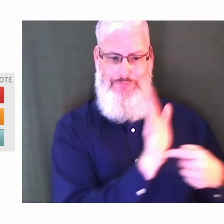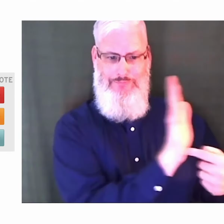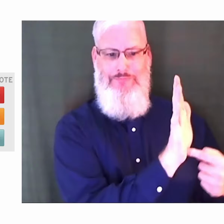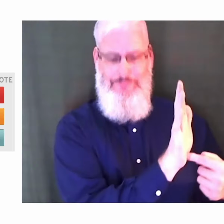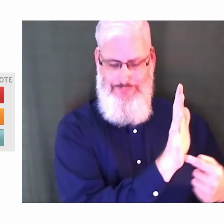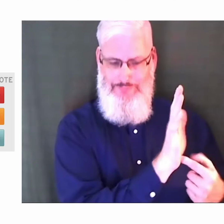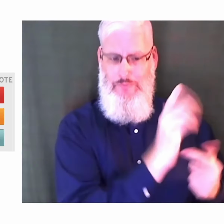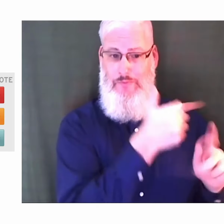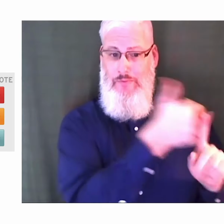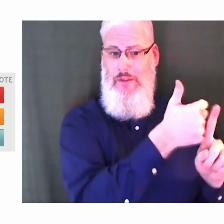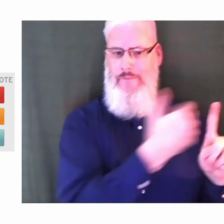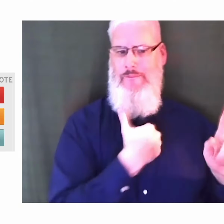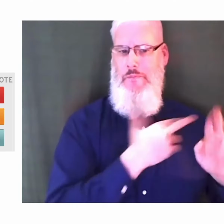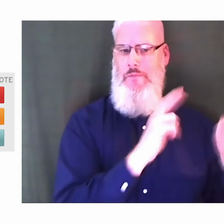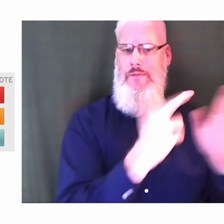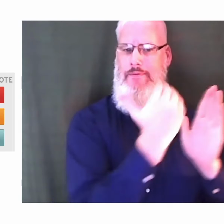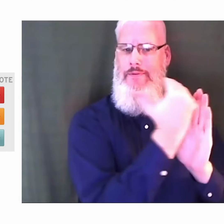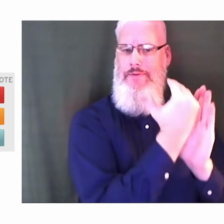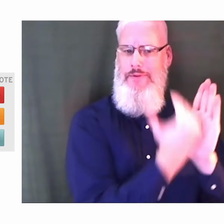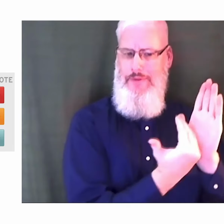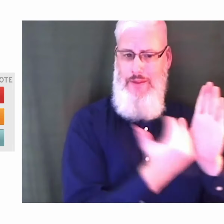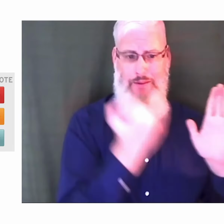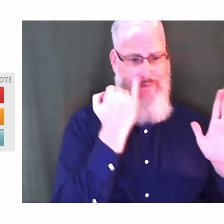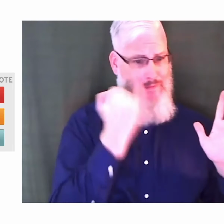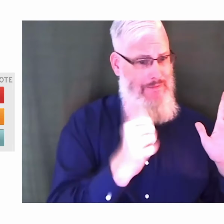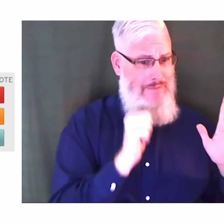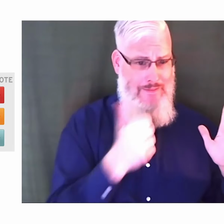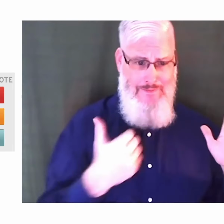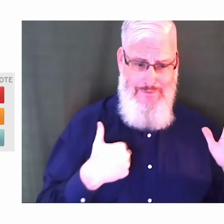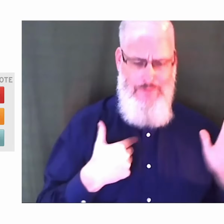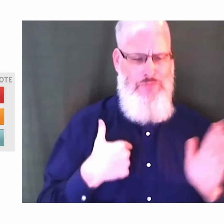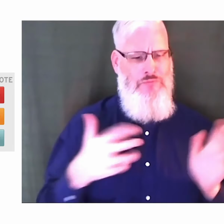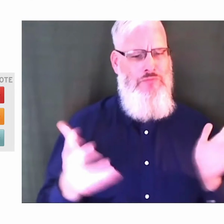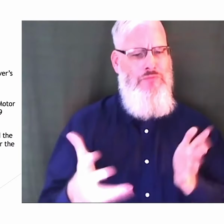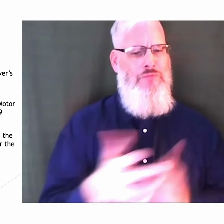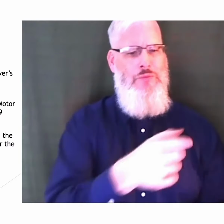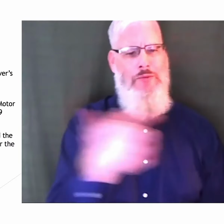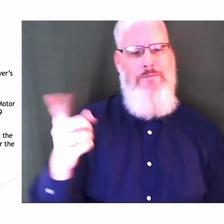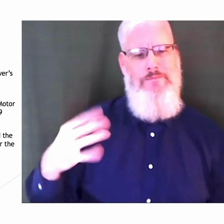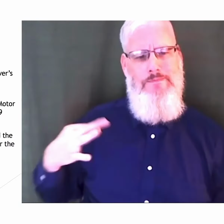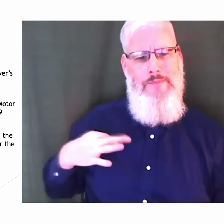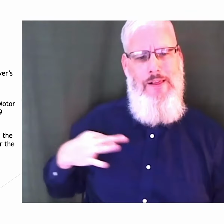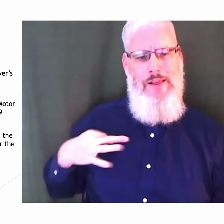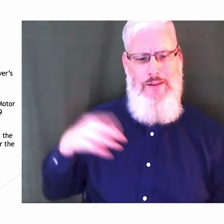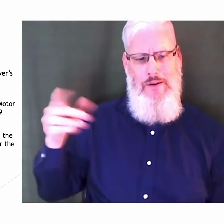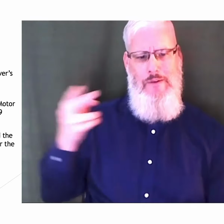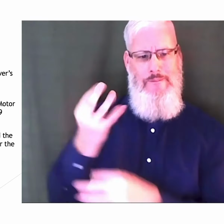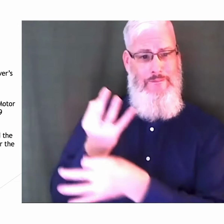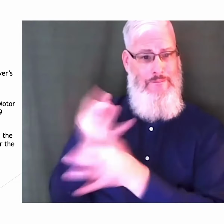If you do not have a current acceptable photo ID, you can apply for a free one for voting purposes